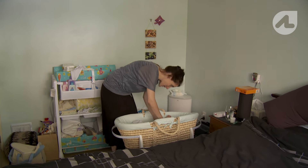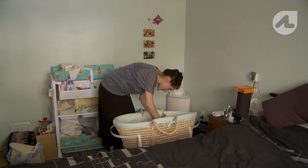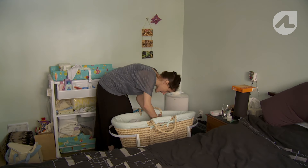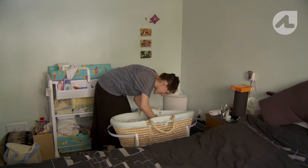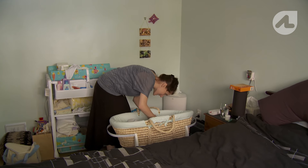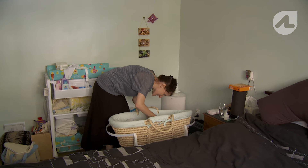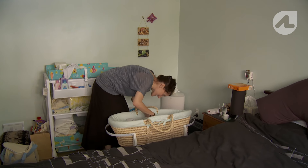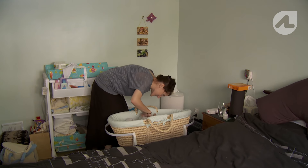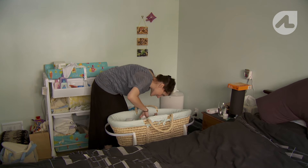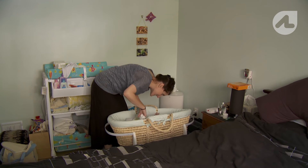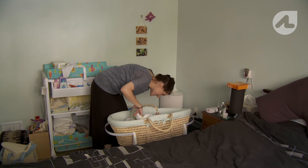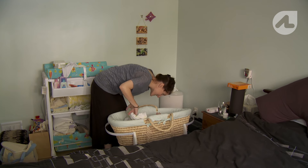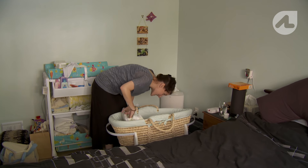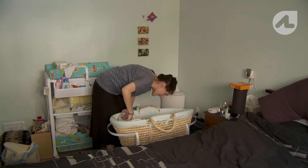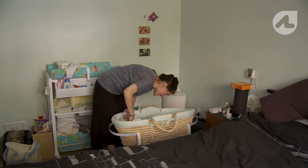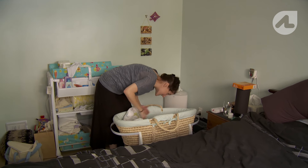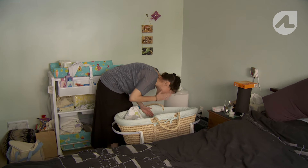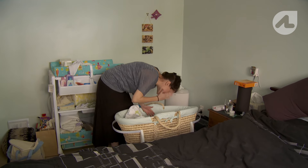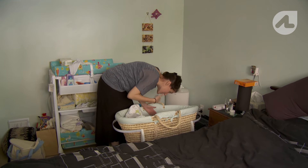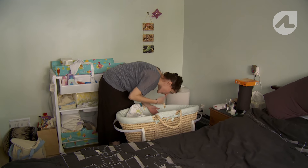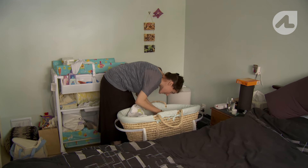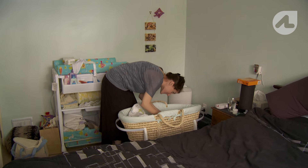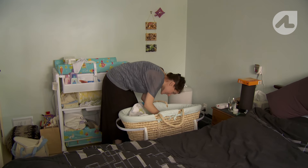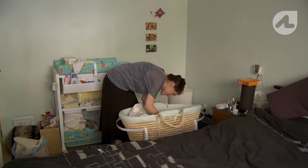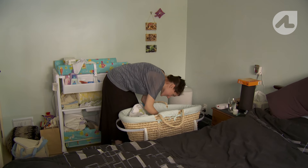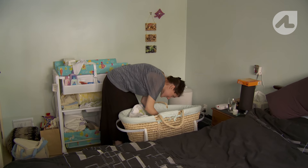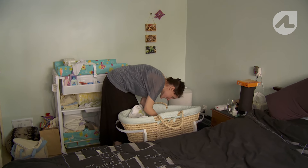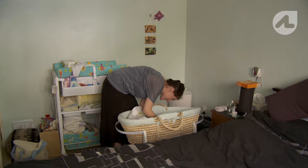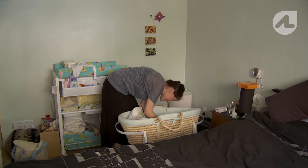Hello my little bubba.